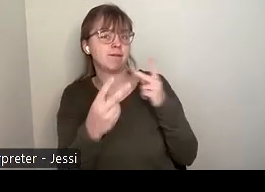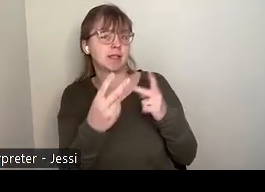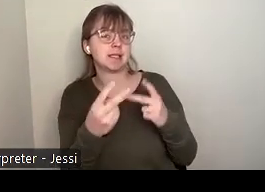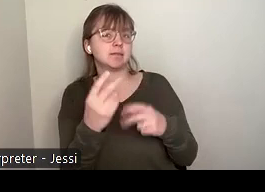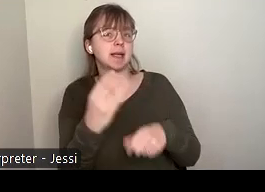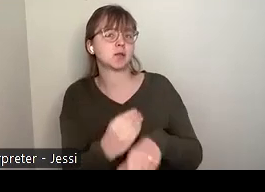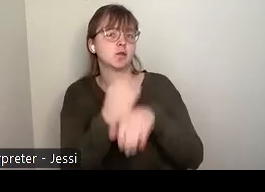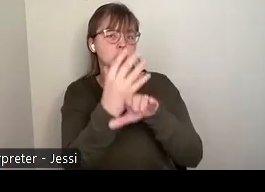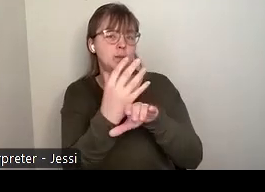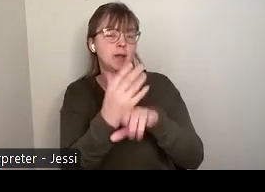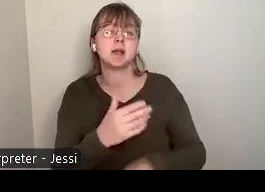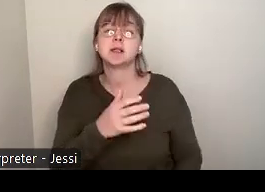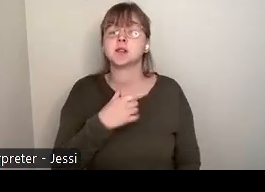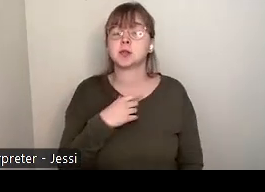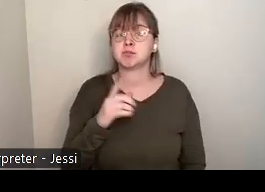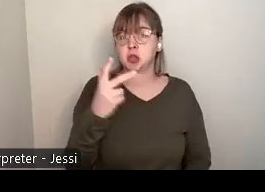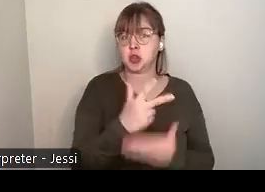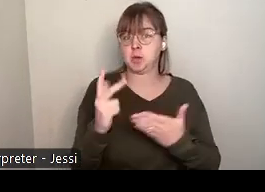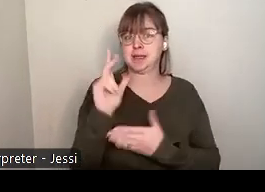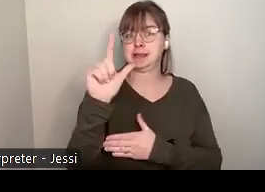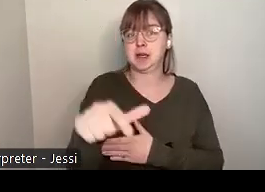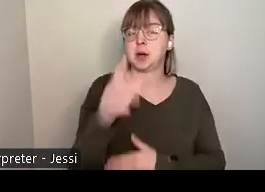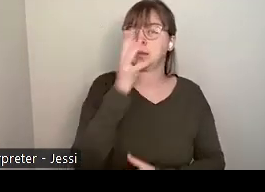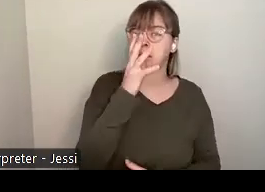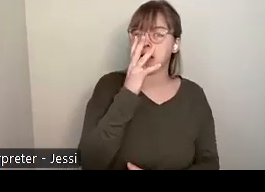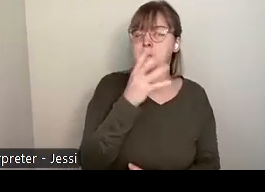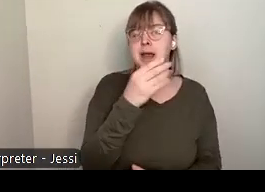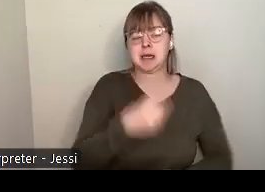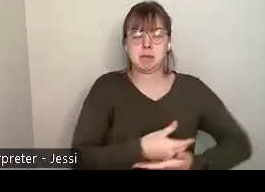attend the video visit with the nurse and she completes all of that comprehensive uh